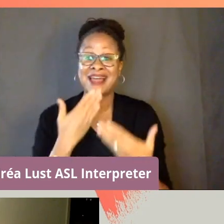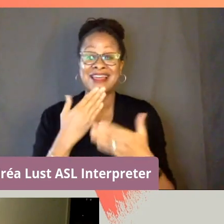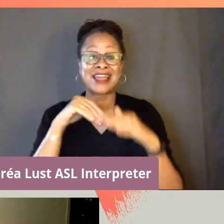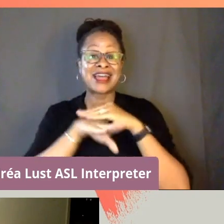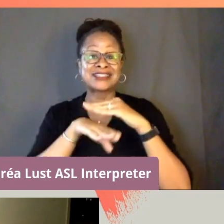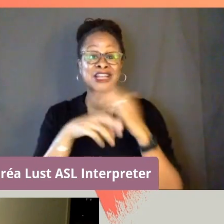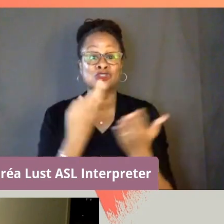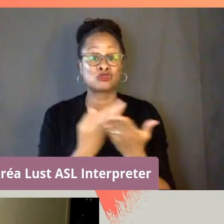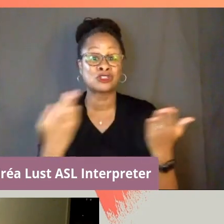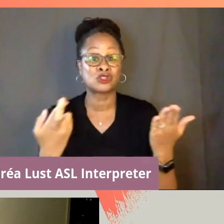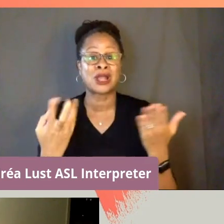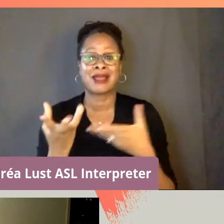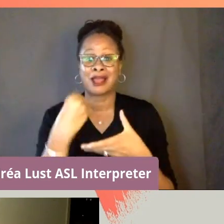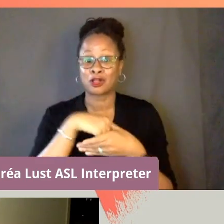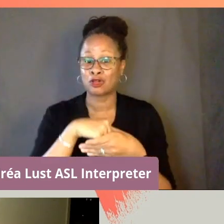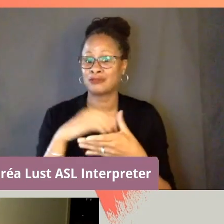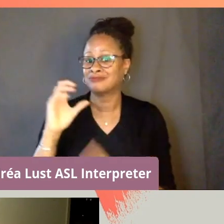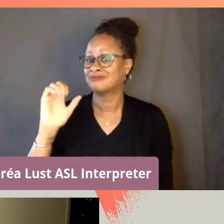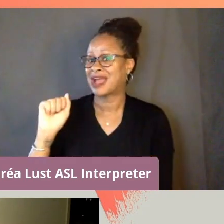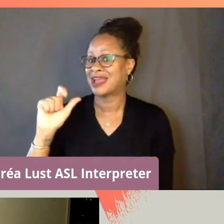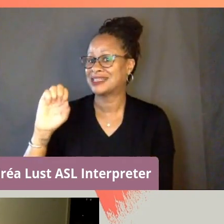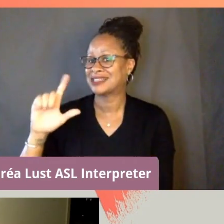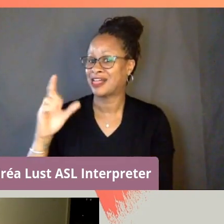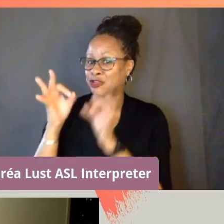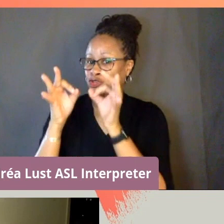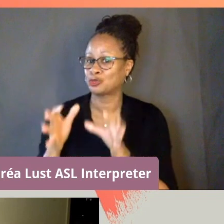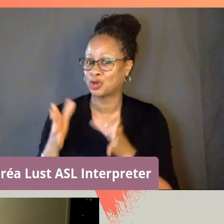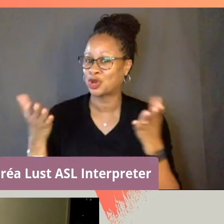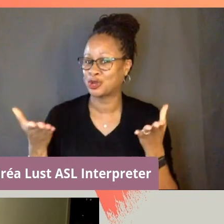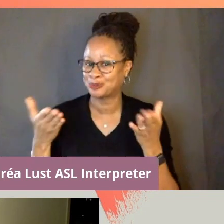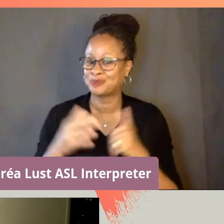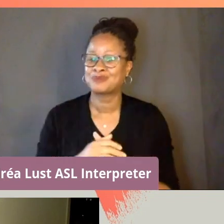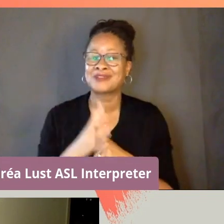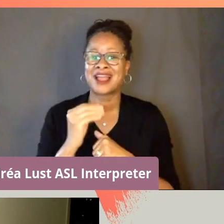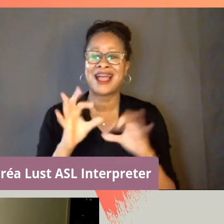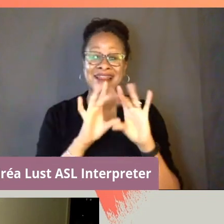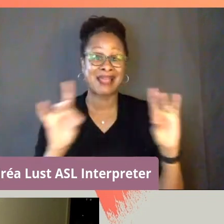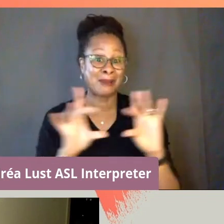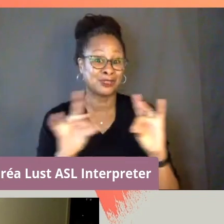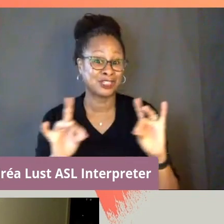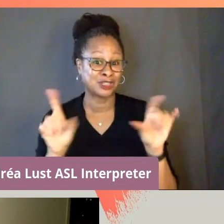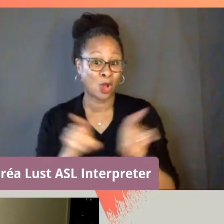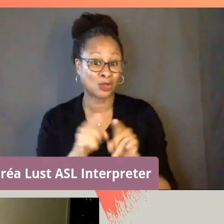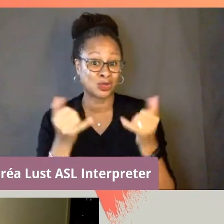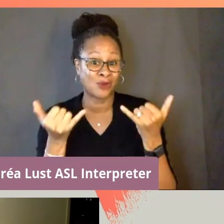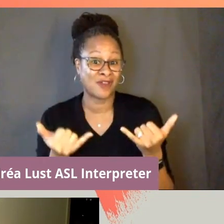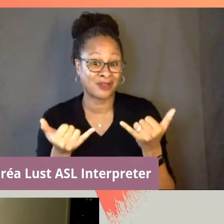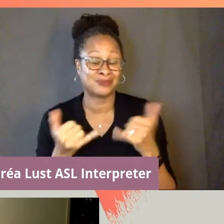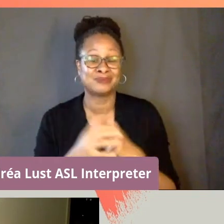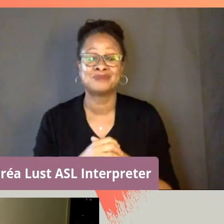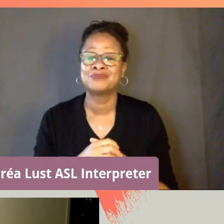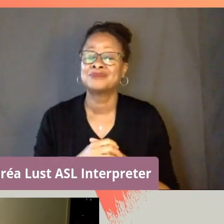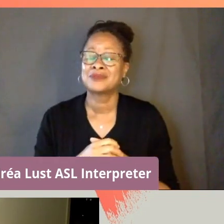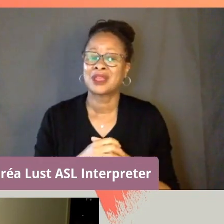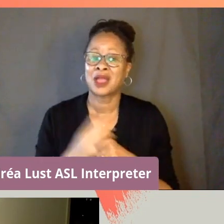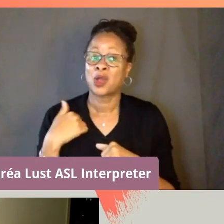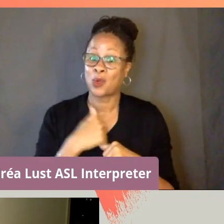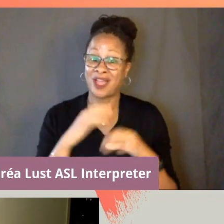They include our ASL interpreters and captioning. And so we do have captions.